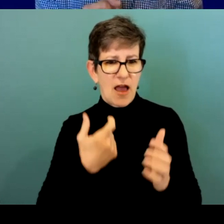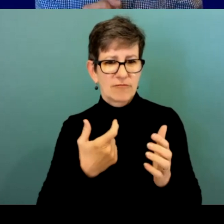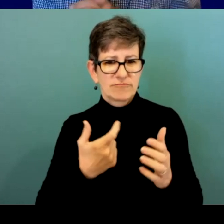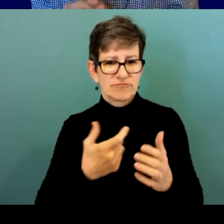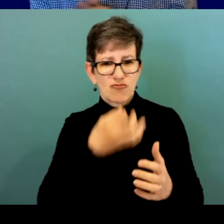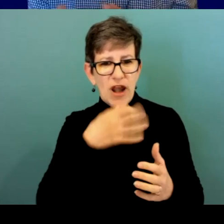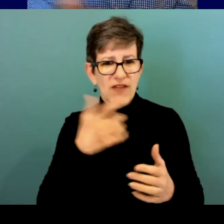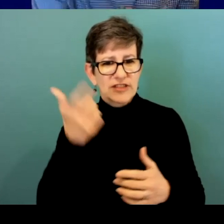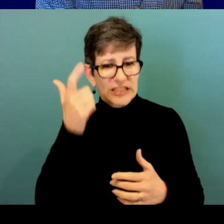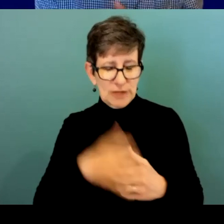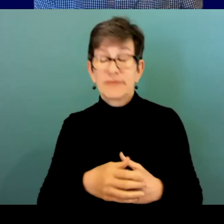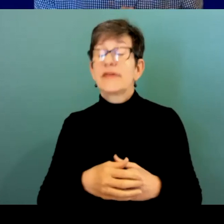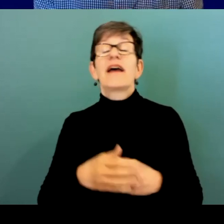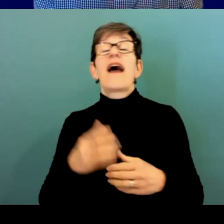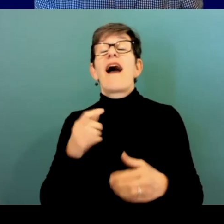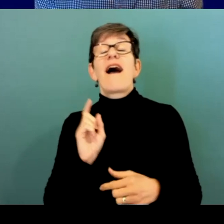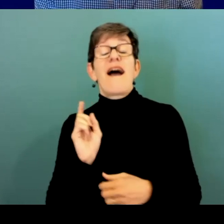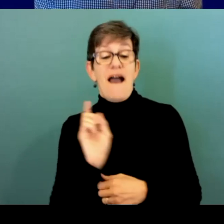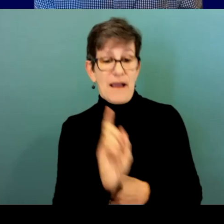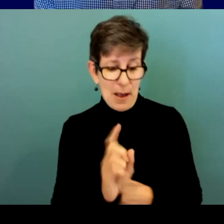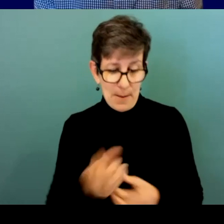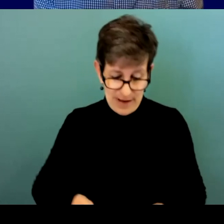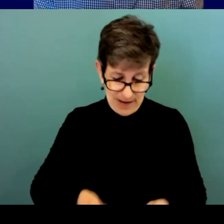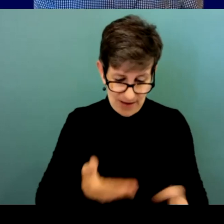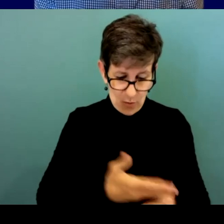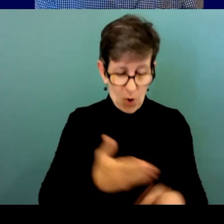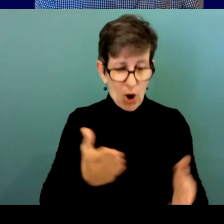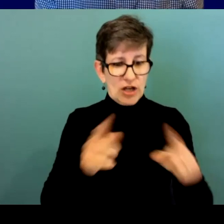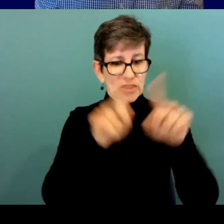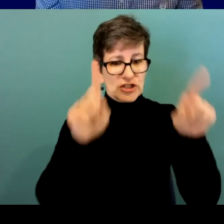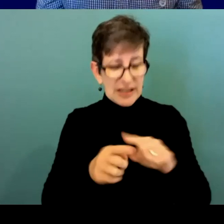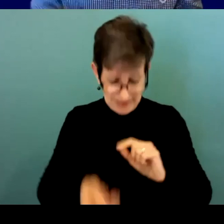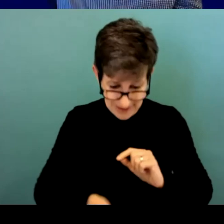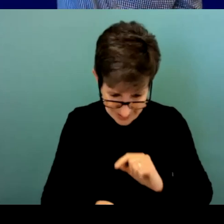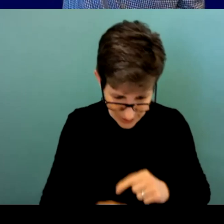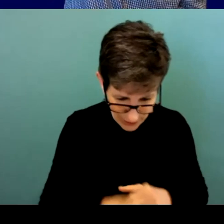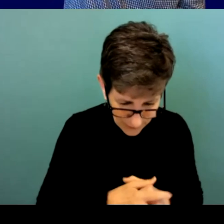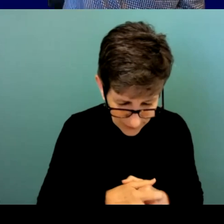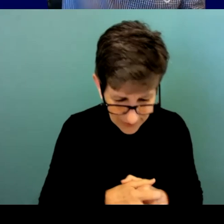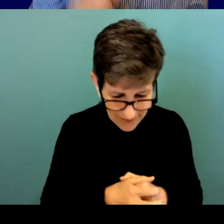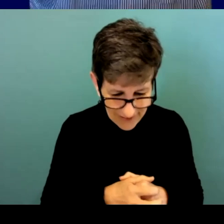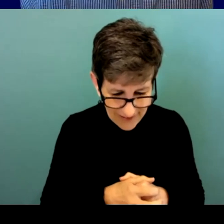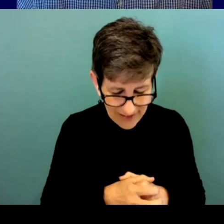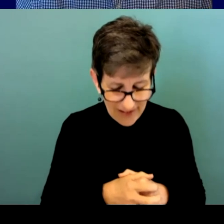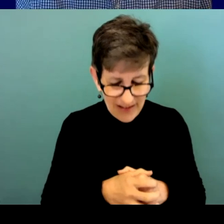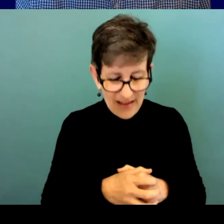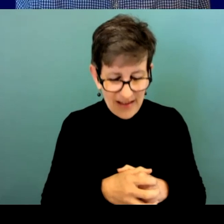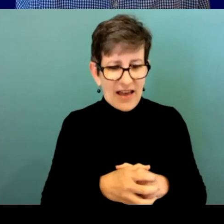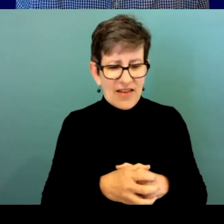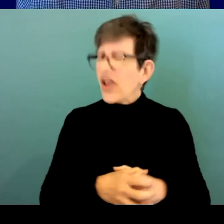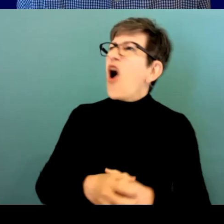If the students had just done it the day before they would say, "Oh!" You know, they would raise their hands and say, "Maurice, we already did this."